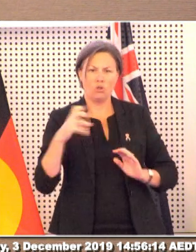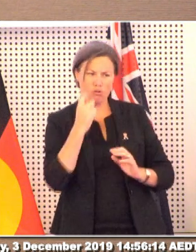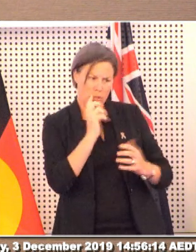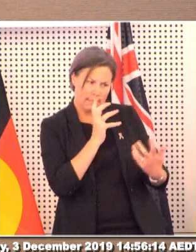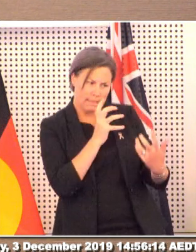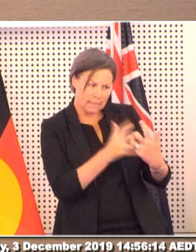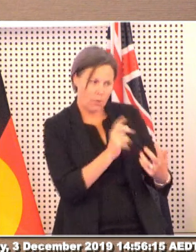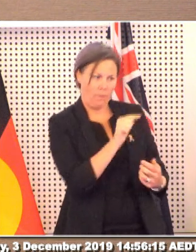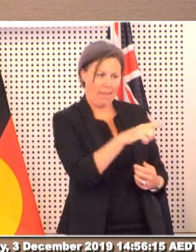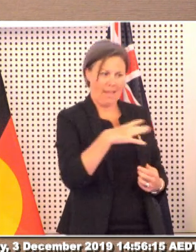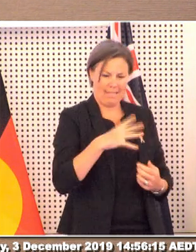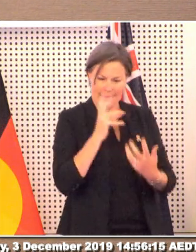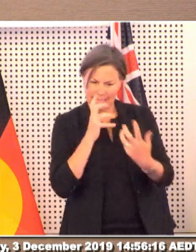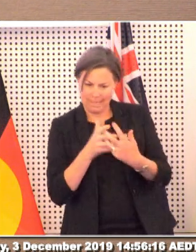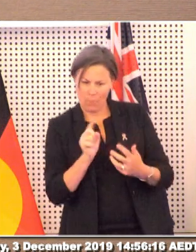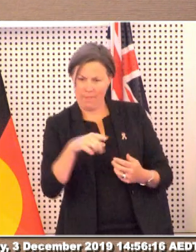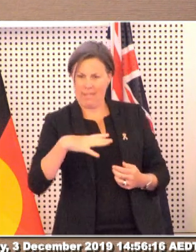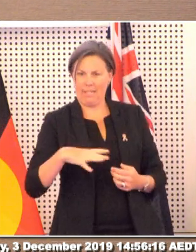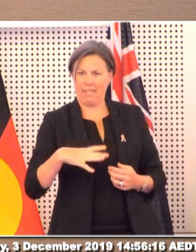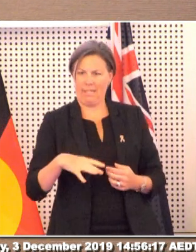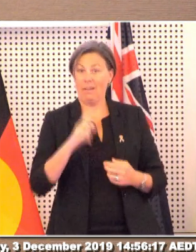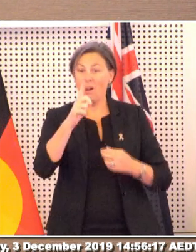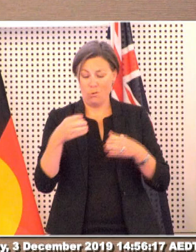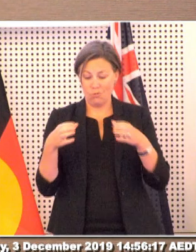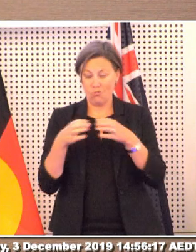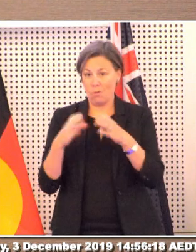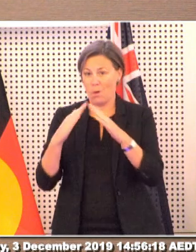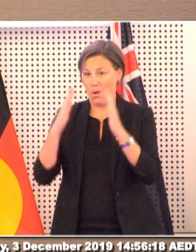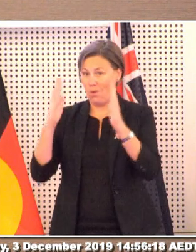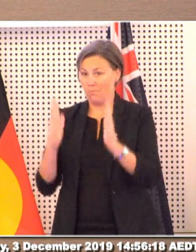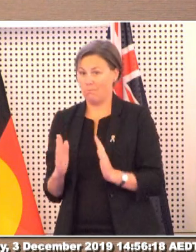But the other thing I want to say about group homes – and it will apply for others